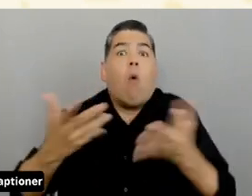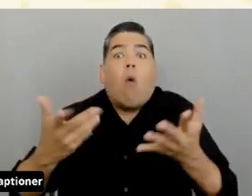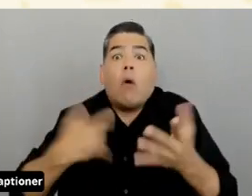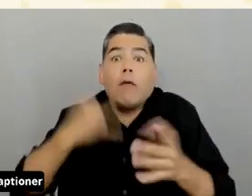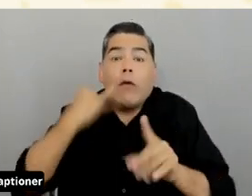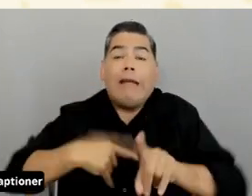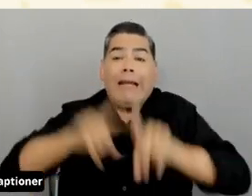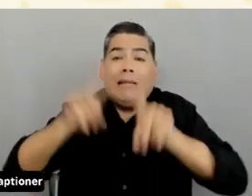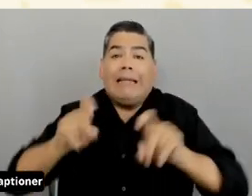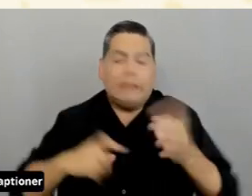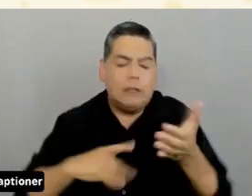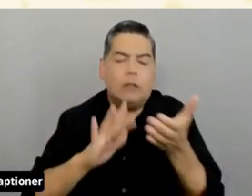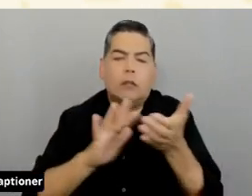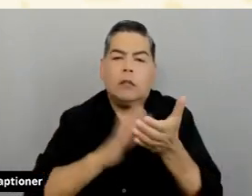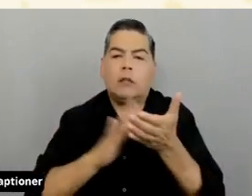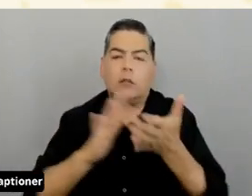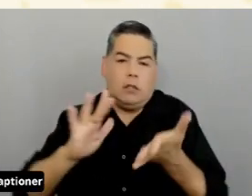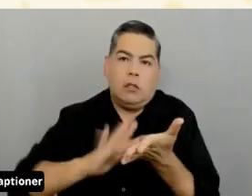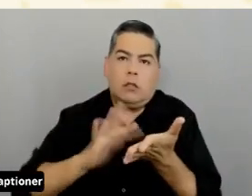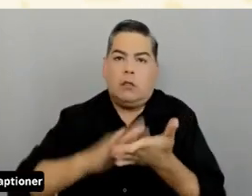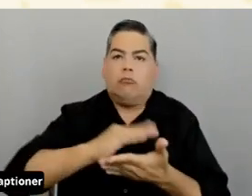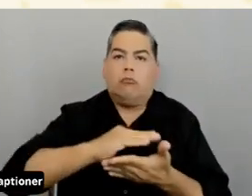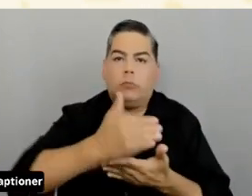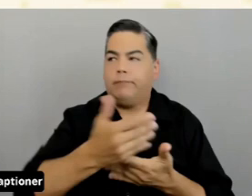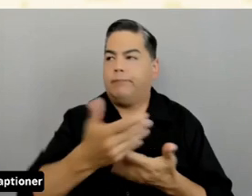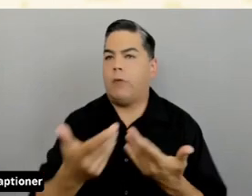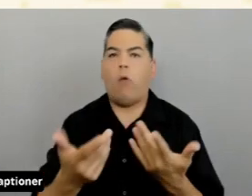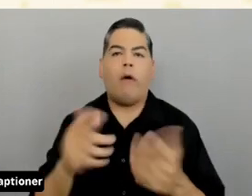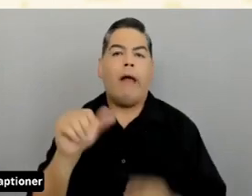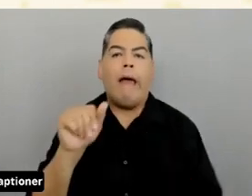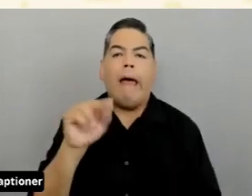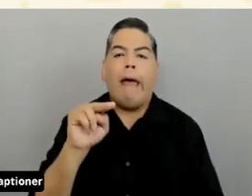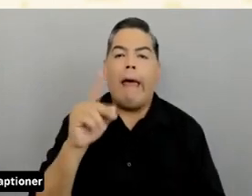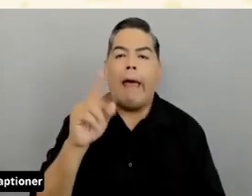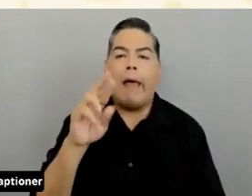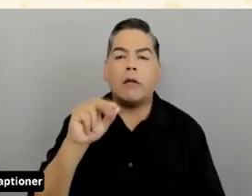So if we want to test our products in Android, we need